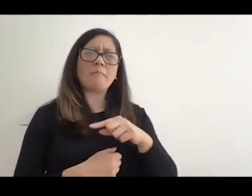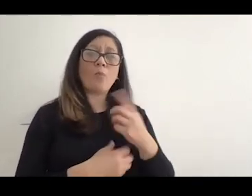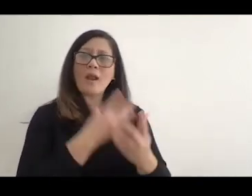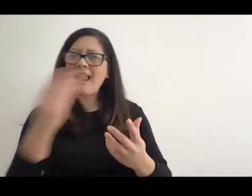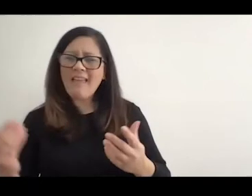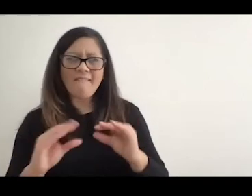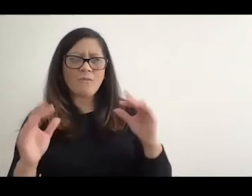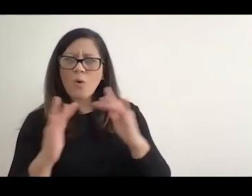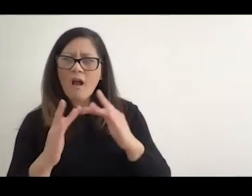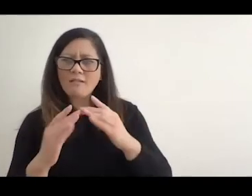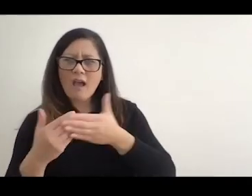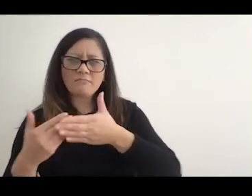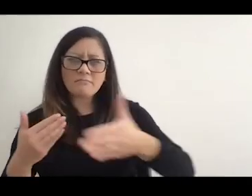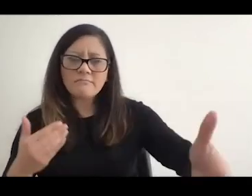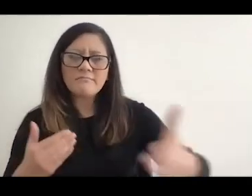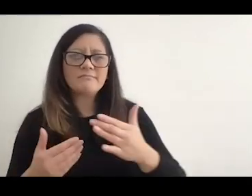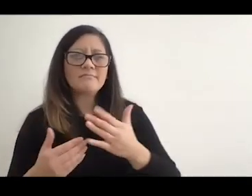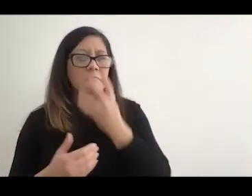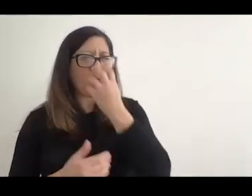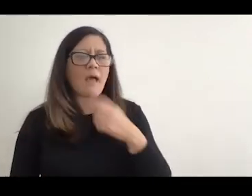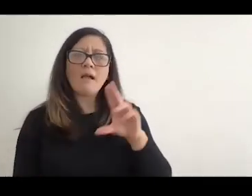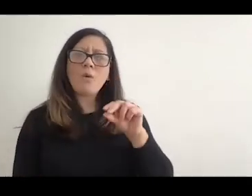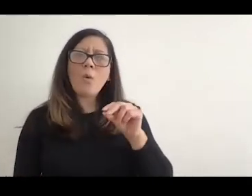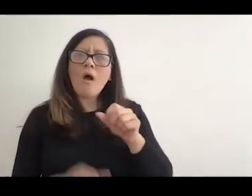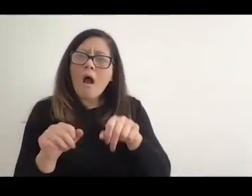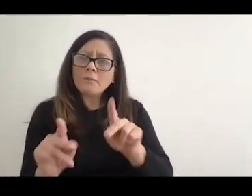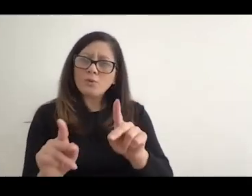I felt like that gave me an opportunity to create something and that's when